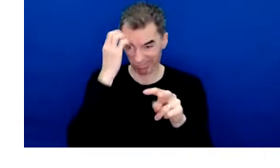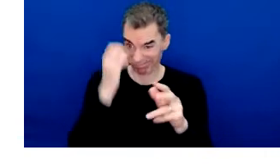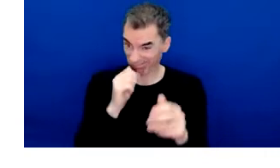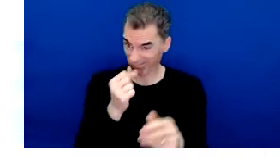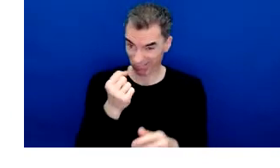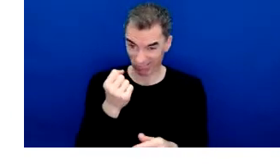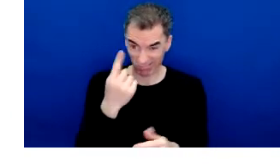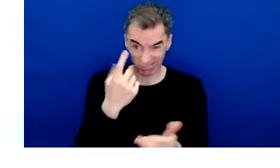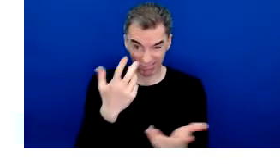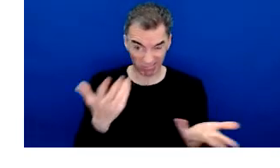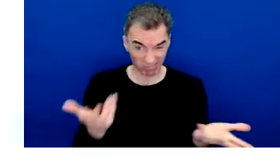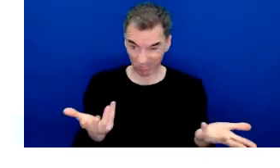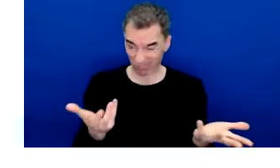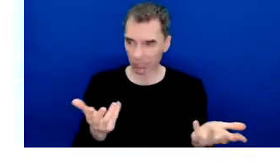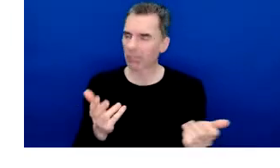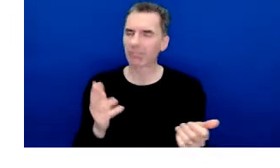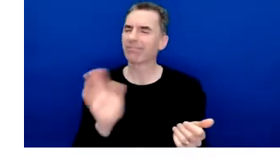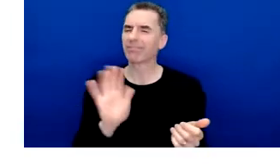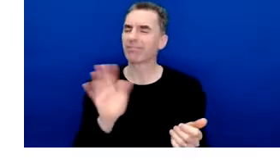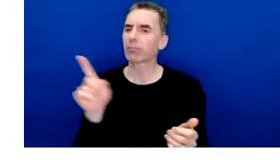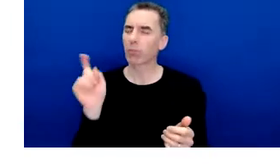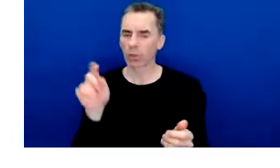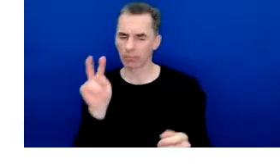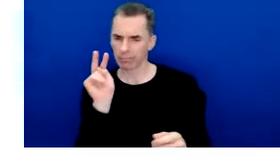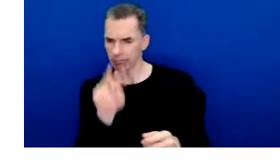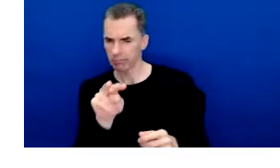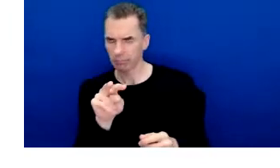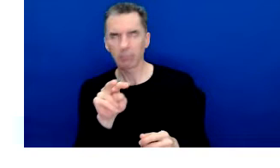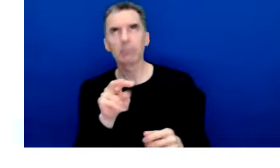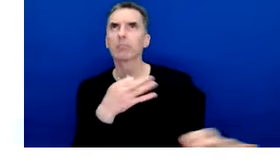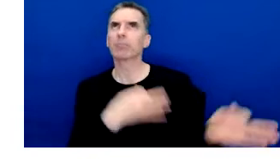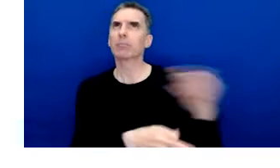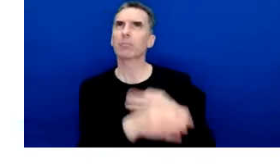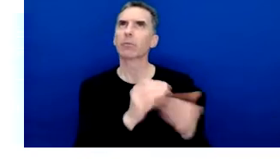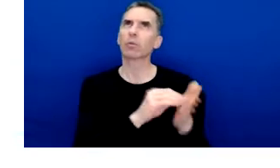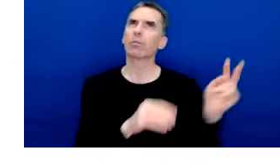So just look at it with the fresh sense of a student's eyes instead of ours.